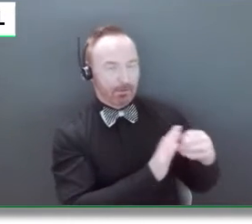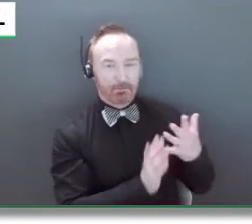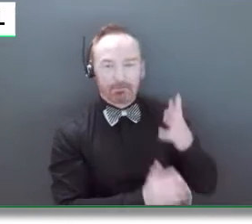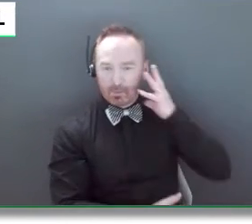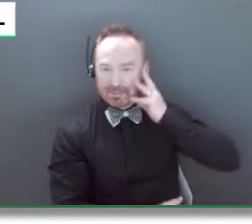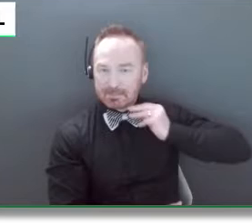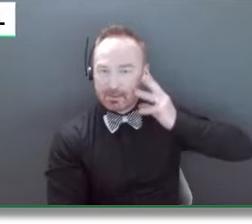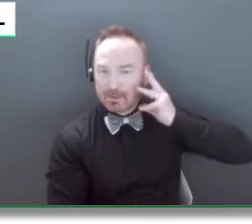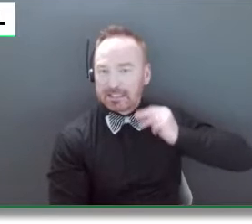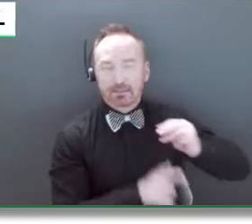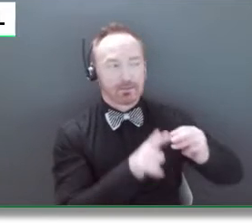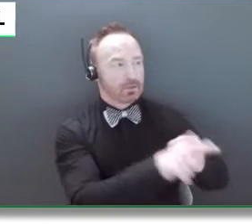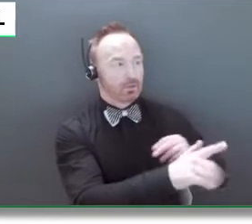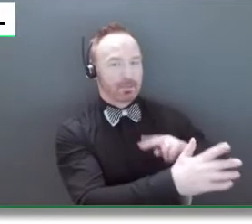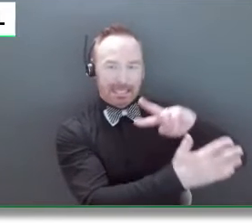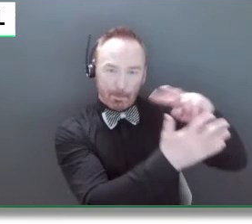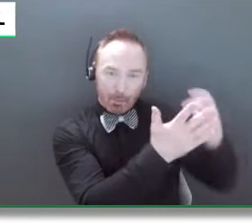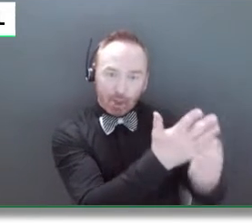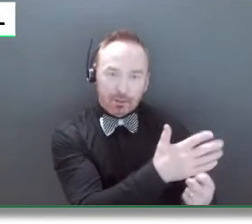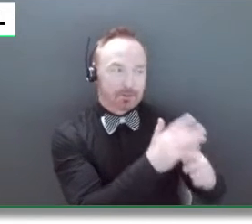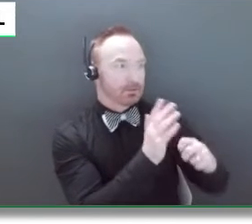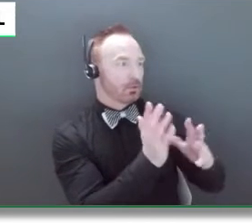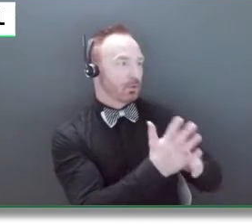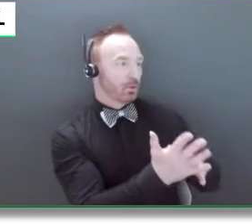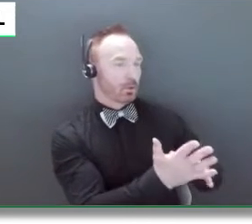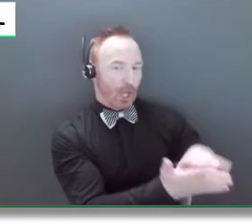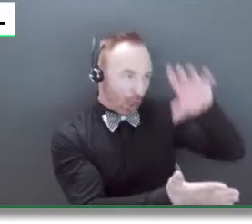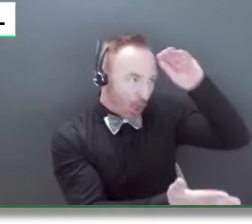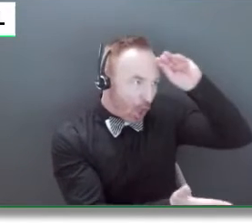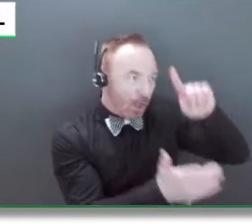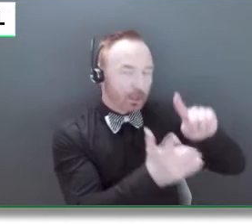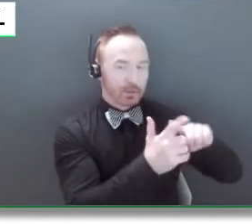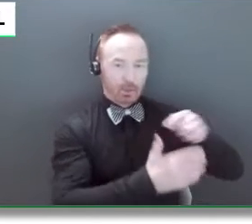enjoy the amazing parks that we have because I think it's really really